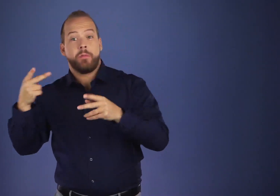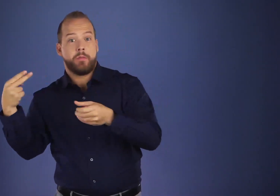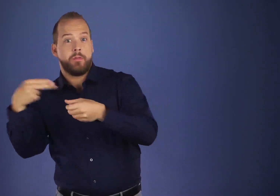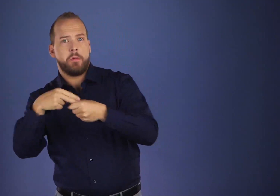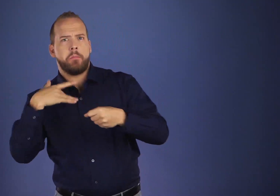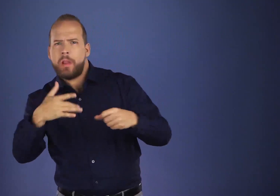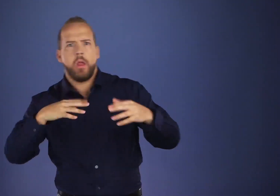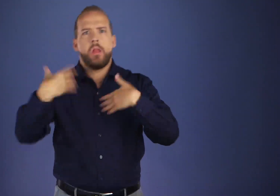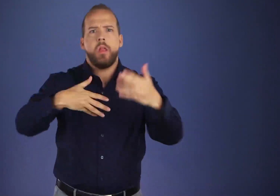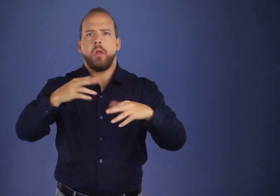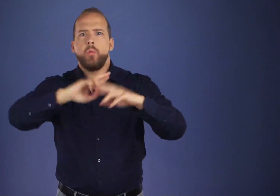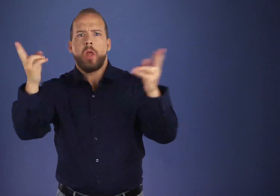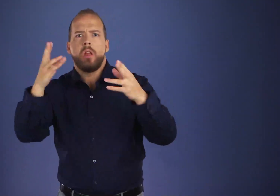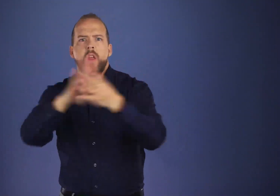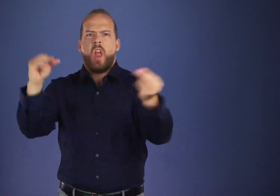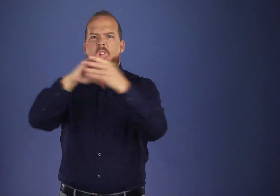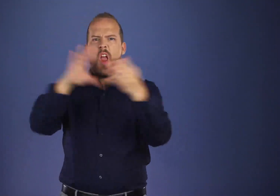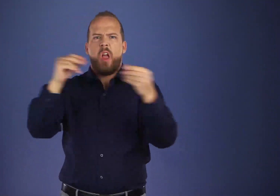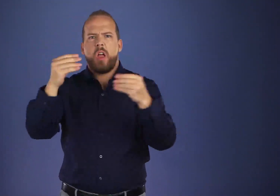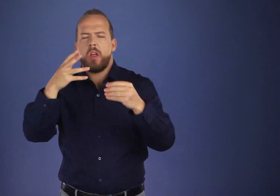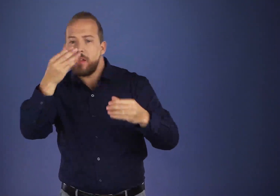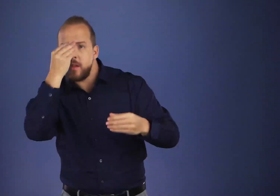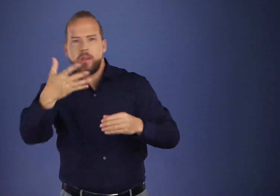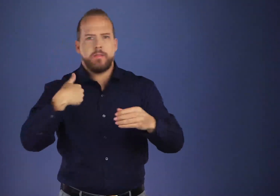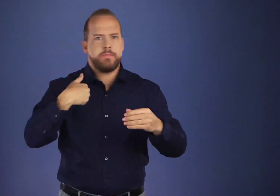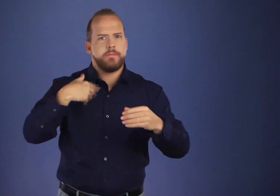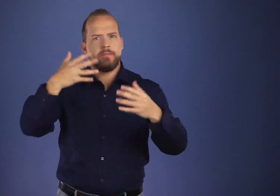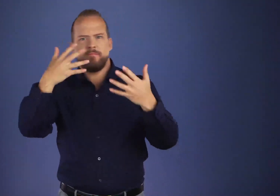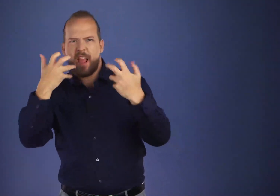We want to come in the door shouting the good news.